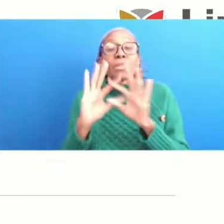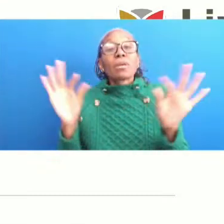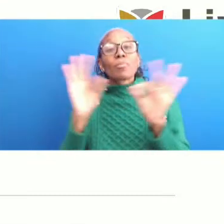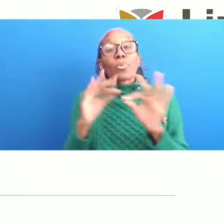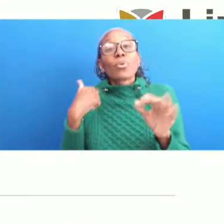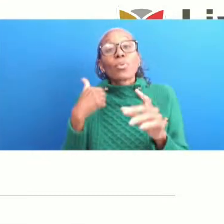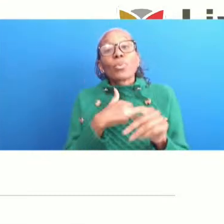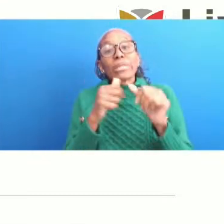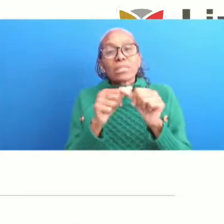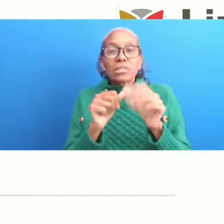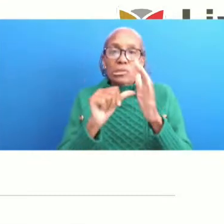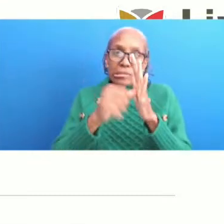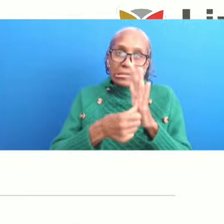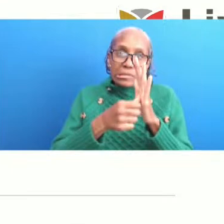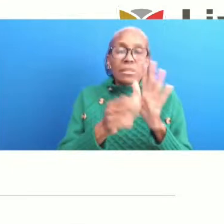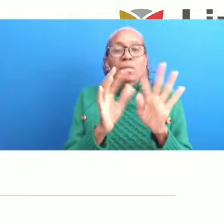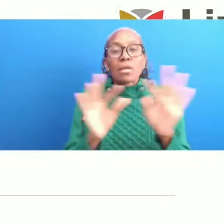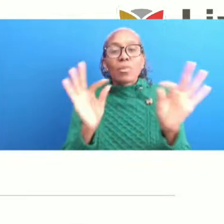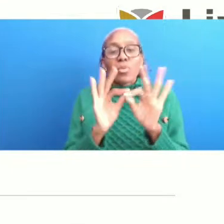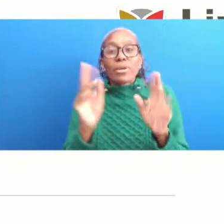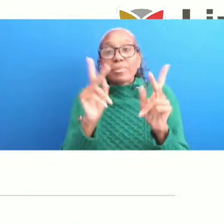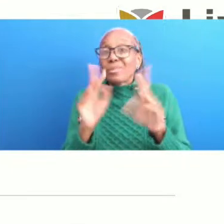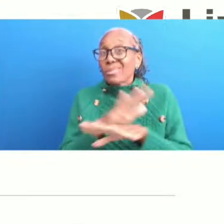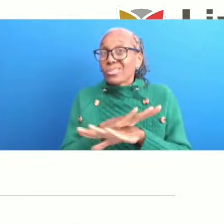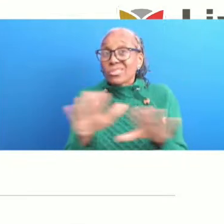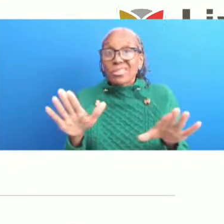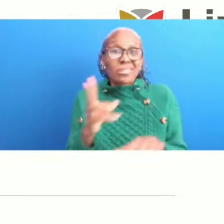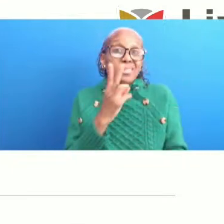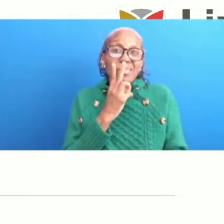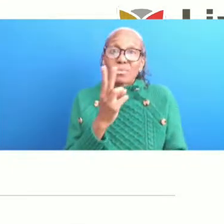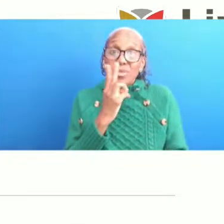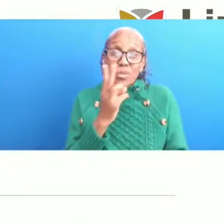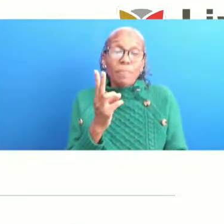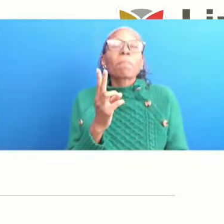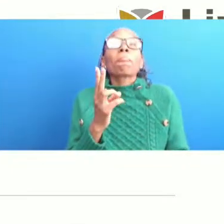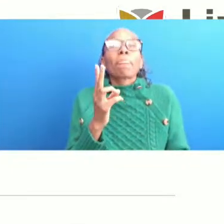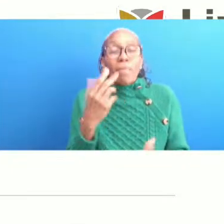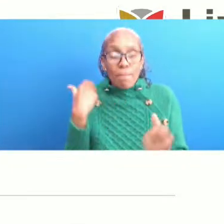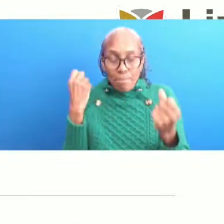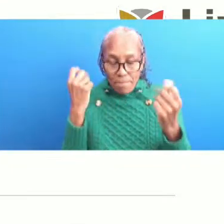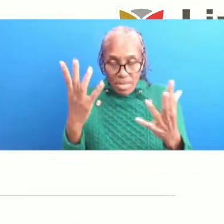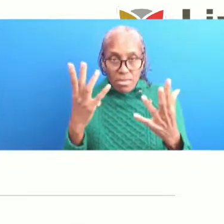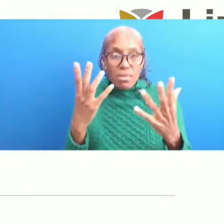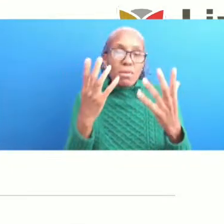CANCERS AND SO IT IS STILL REALLY, REALLY IMPORTANT THAT WE CONTINUE TO EMPHASIZE THE